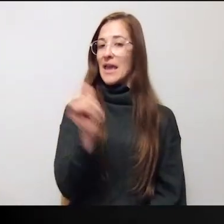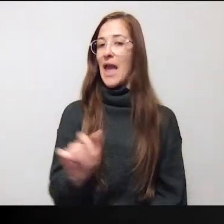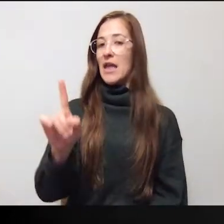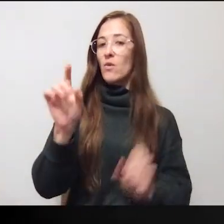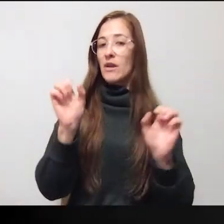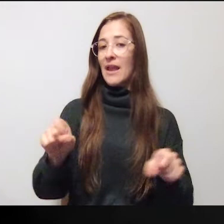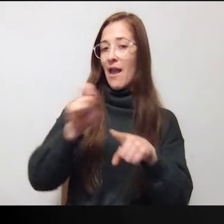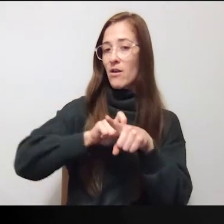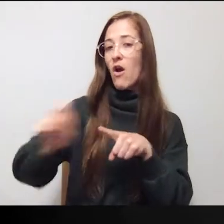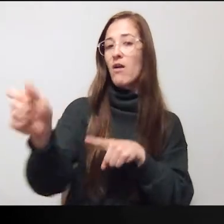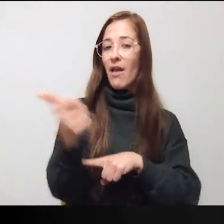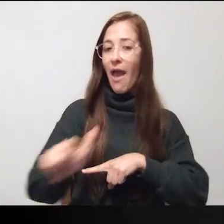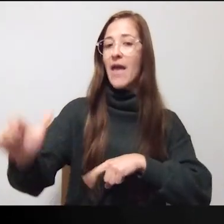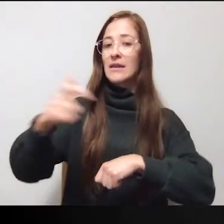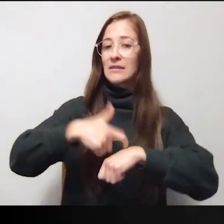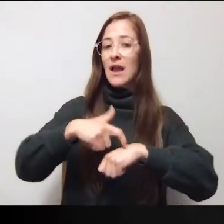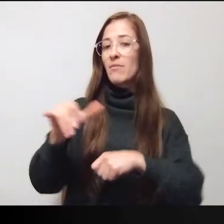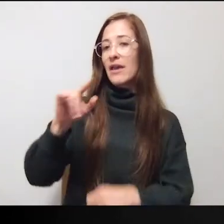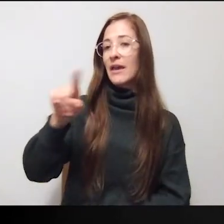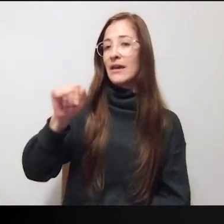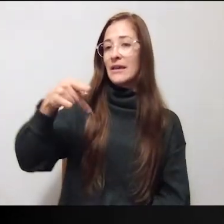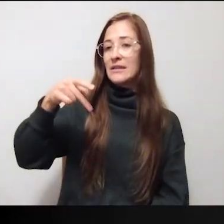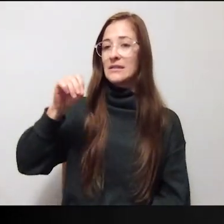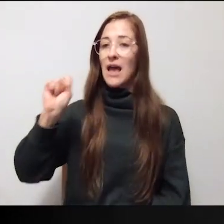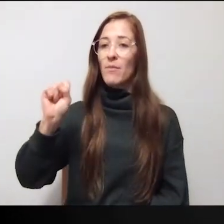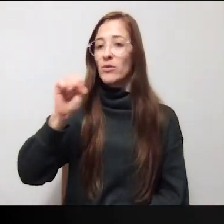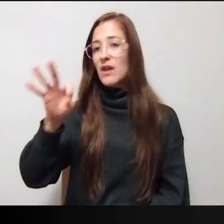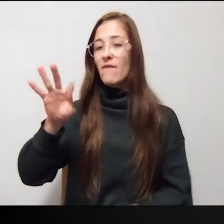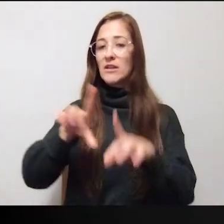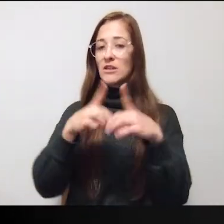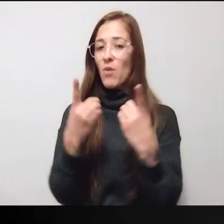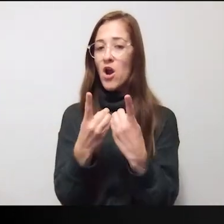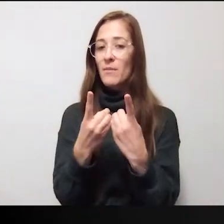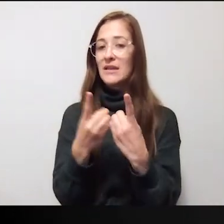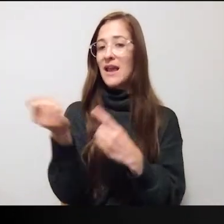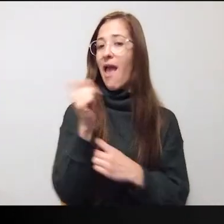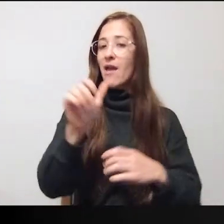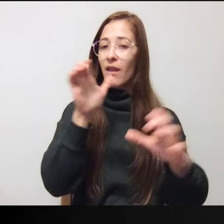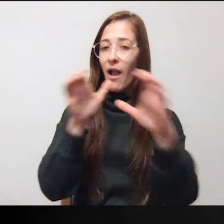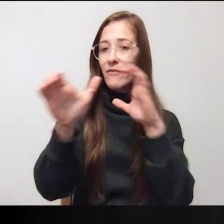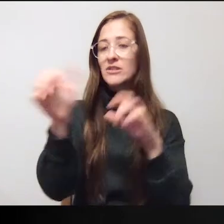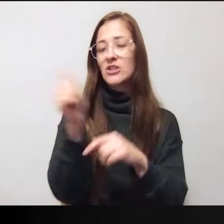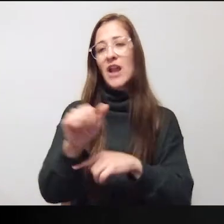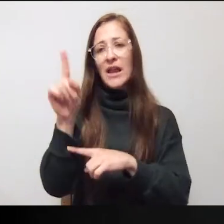at any time, almost like the Zappos of departments, any conversation, any question you have.